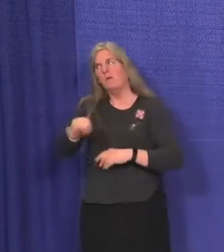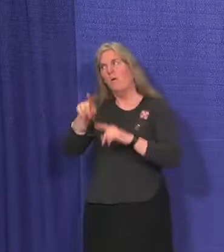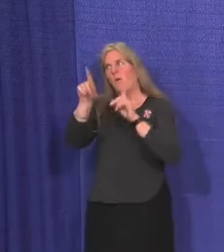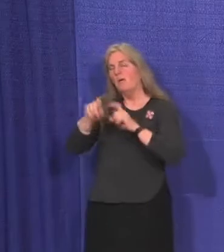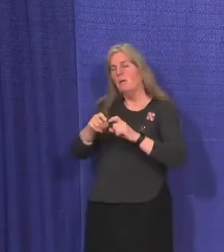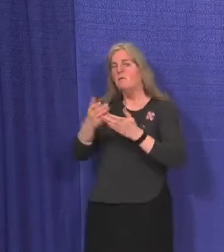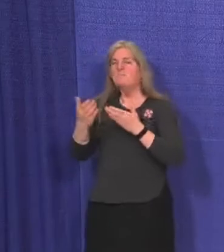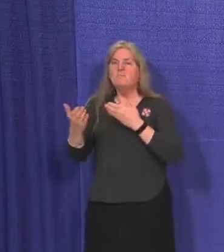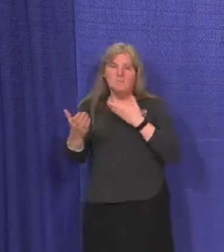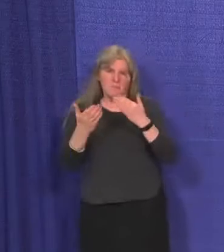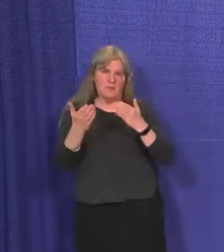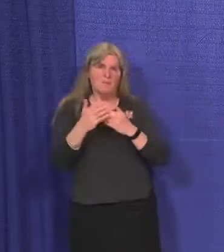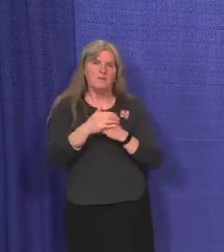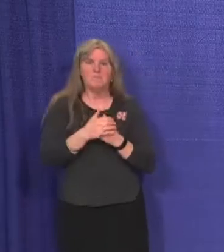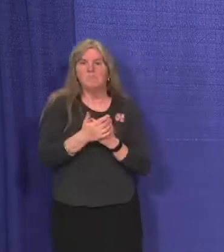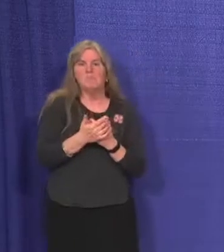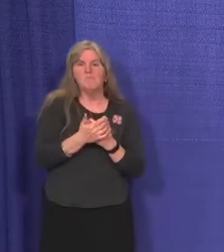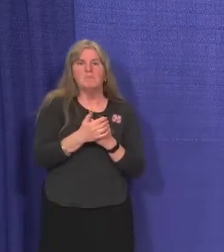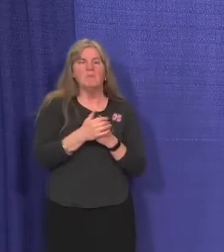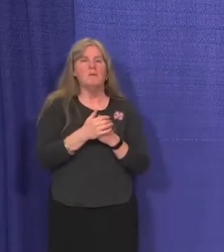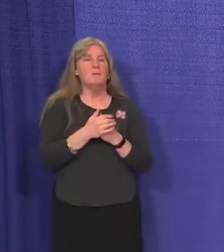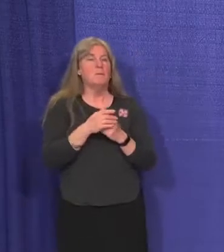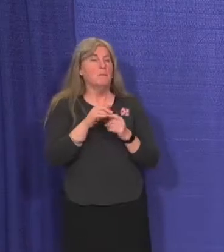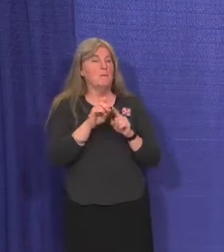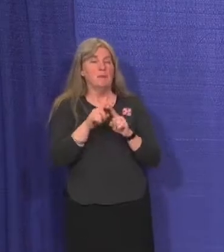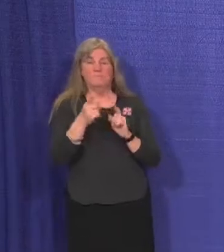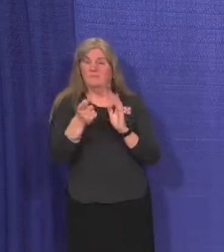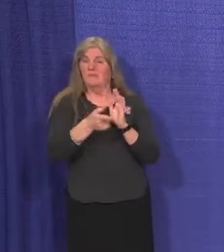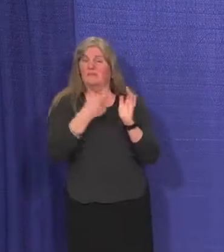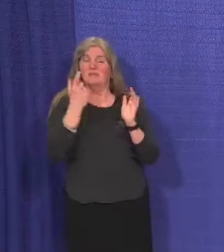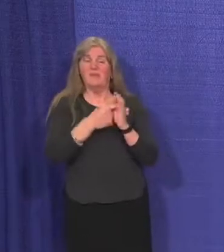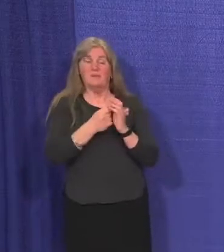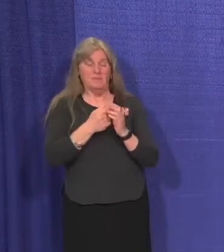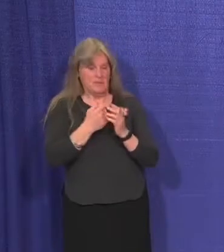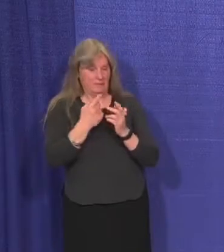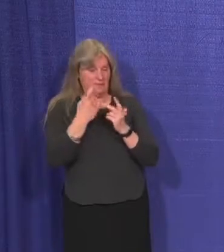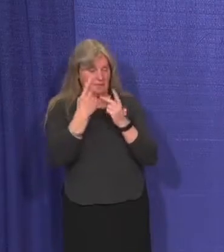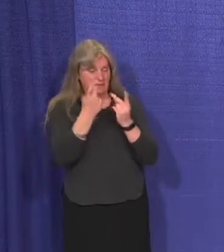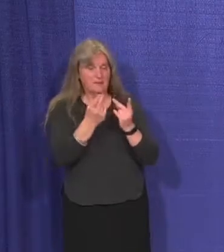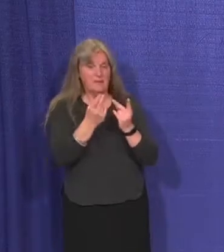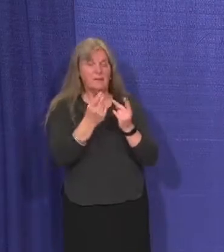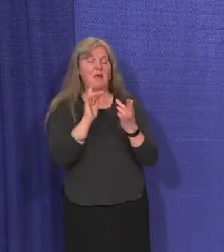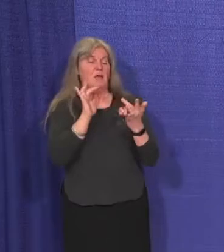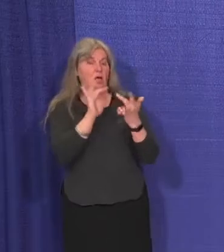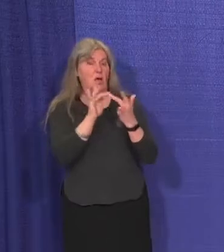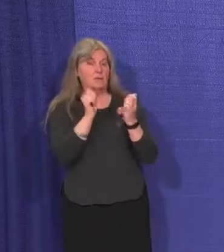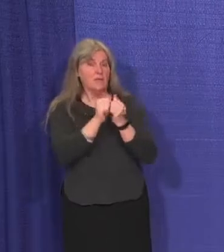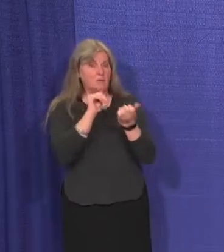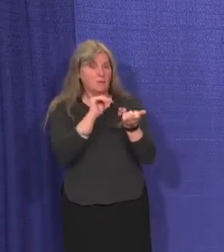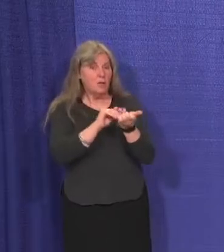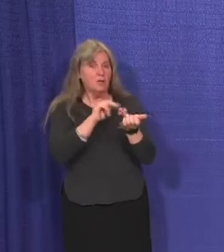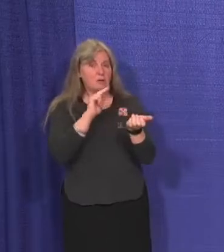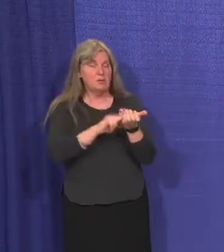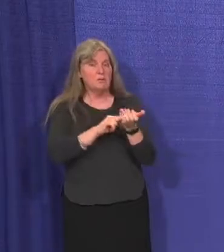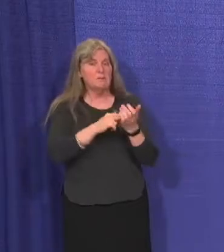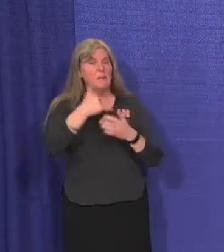If you have a medical problem you want to see a doctor or nurse for you should make the appointment.